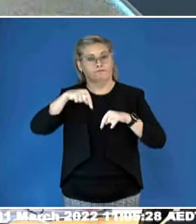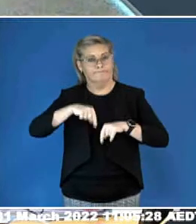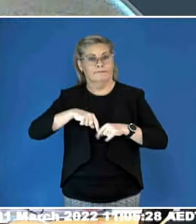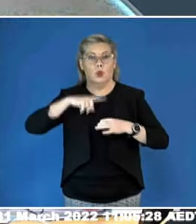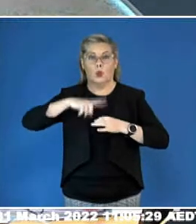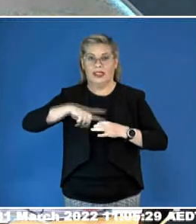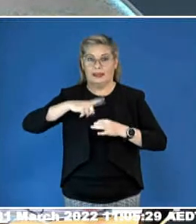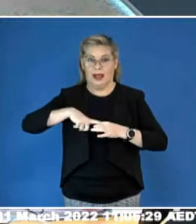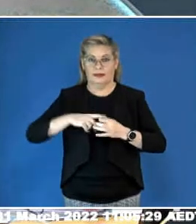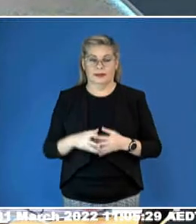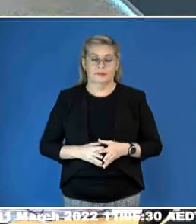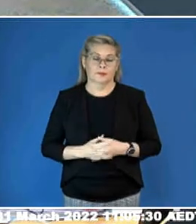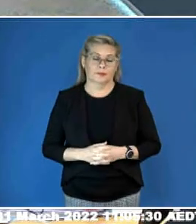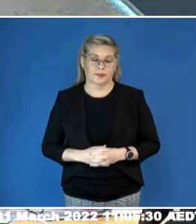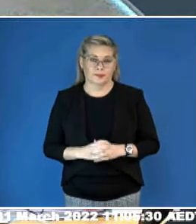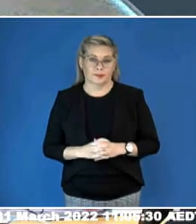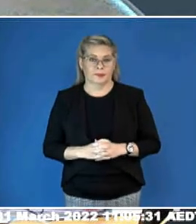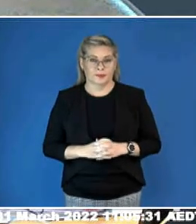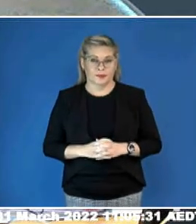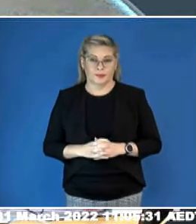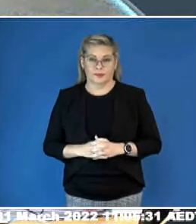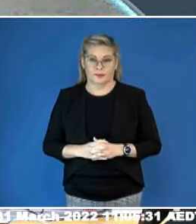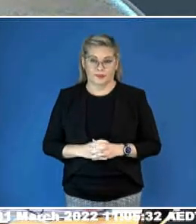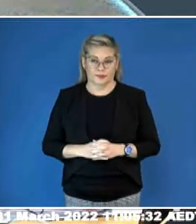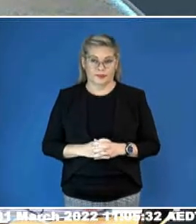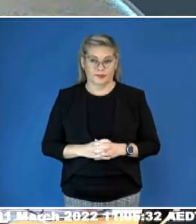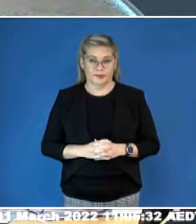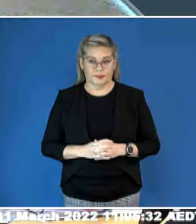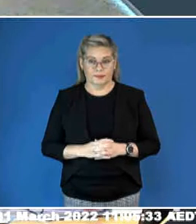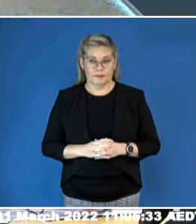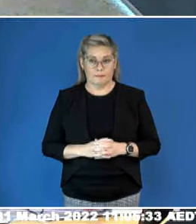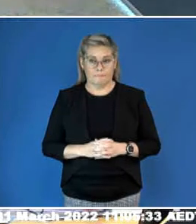Yes, thank you very much. Yes, Ms Fraser. Thank you, Chair.